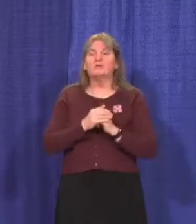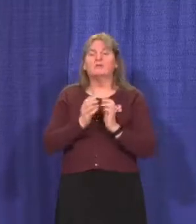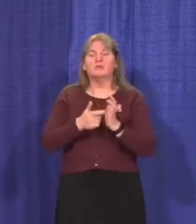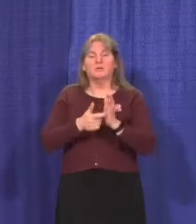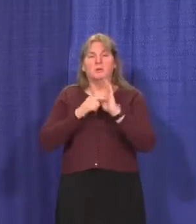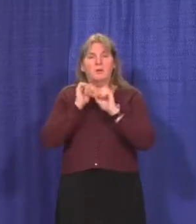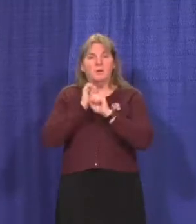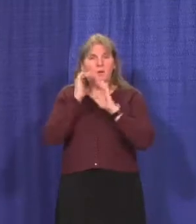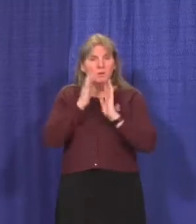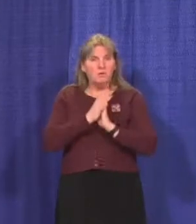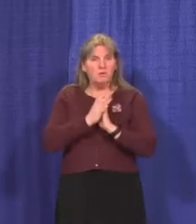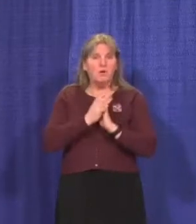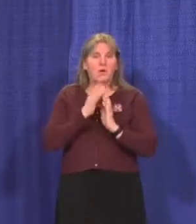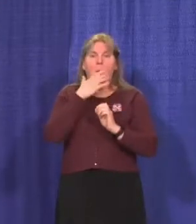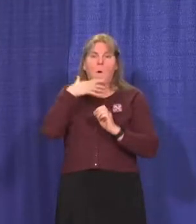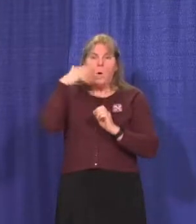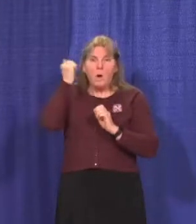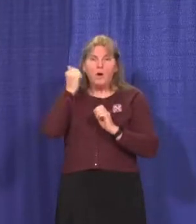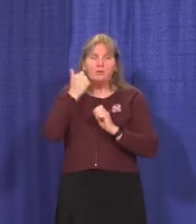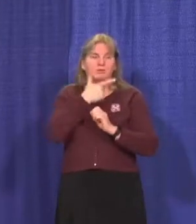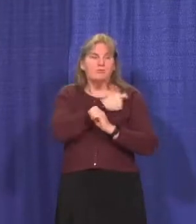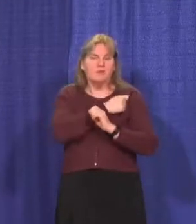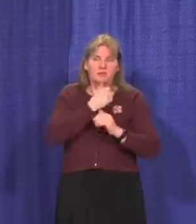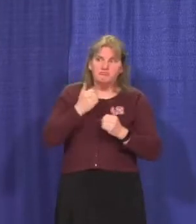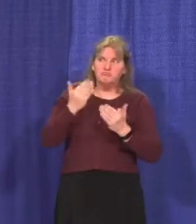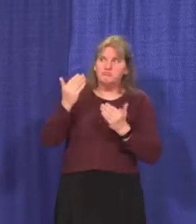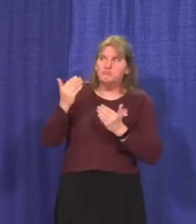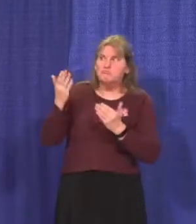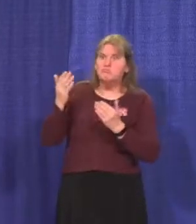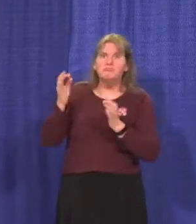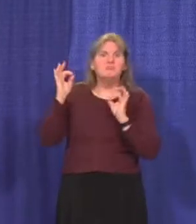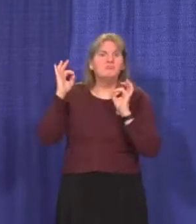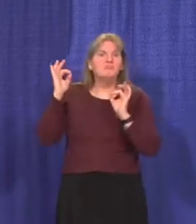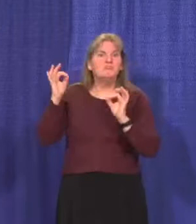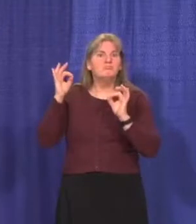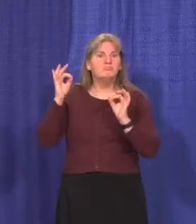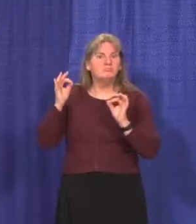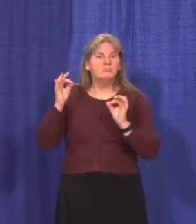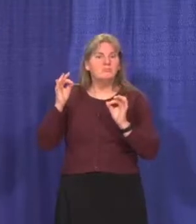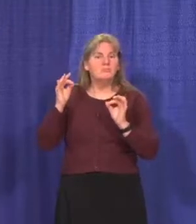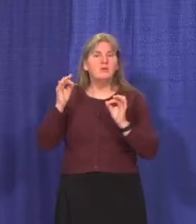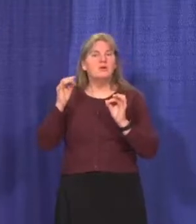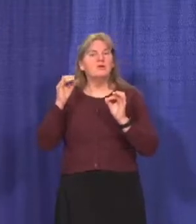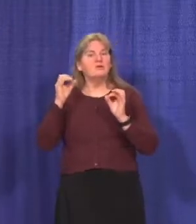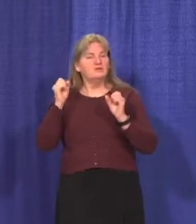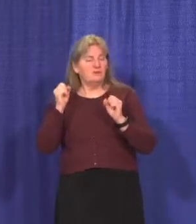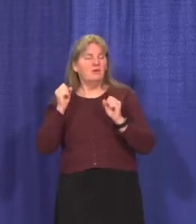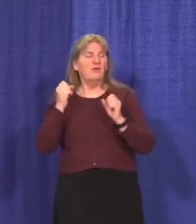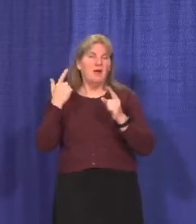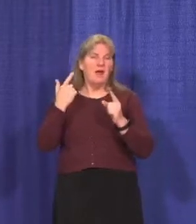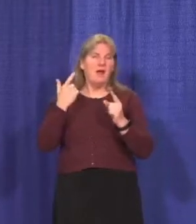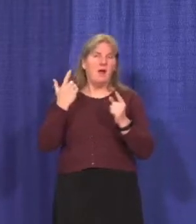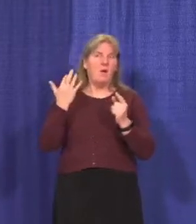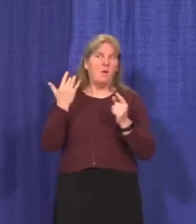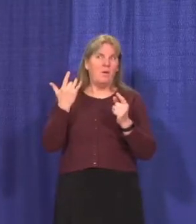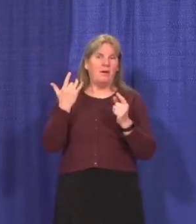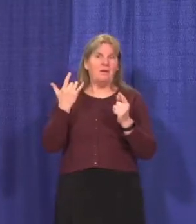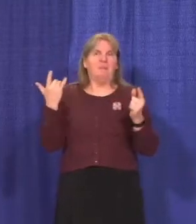now it's dose we're looking for certainty on vaccine distribution.